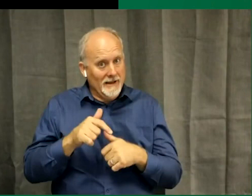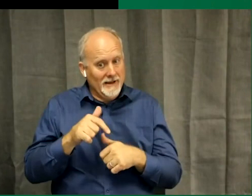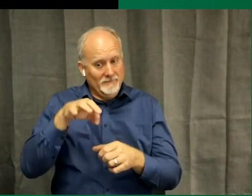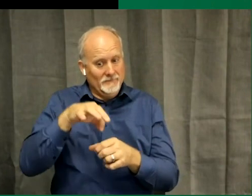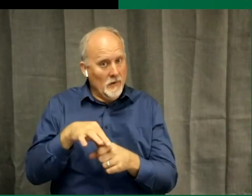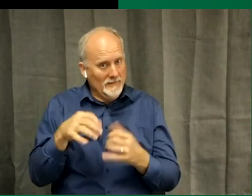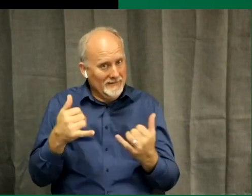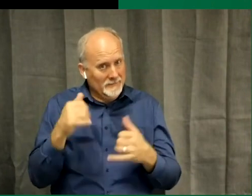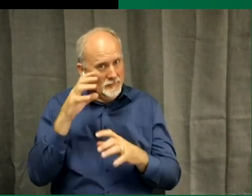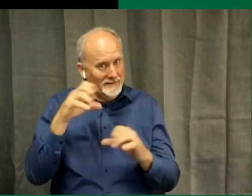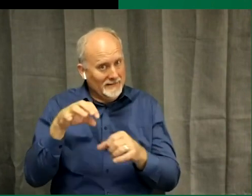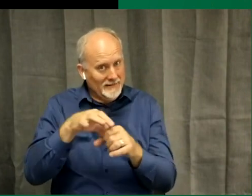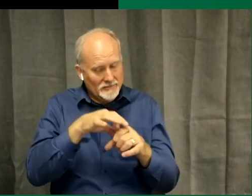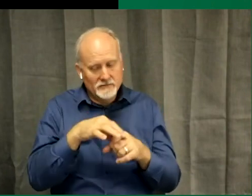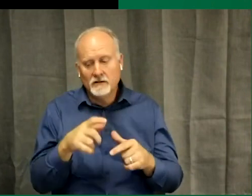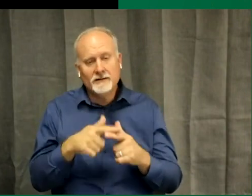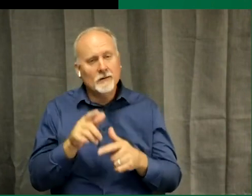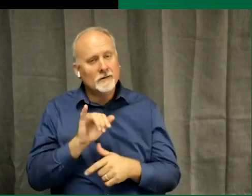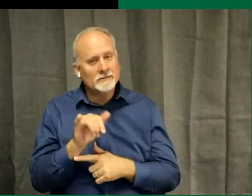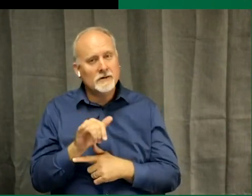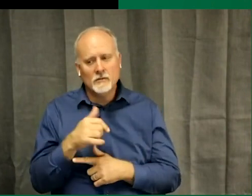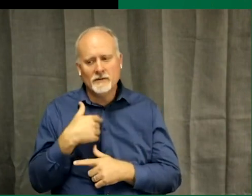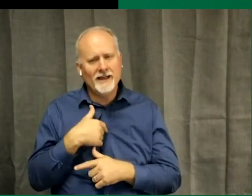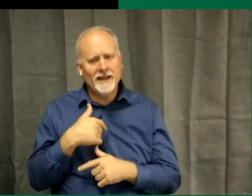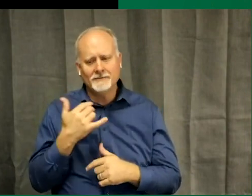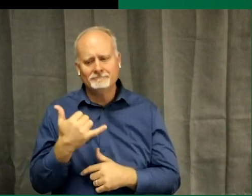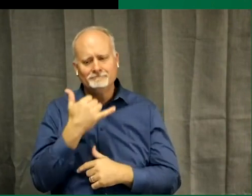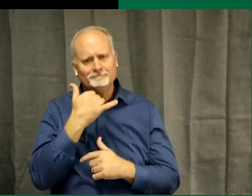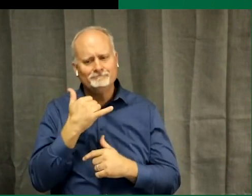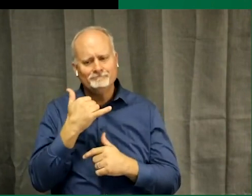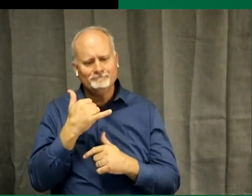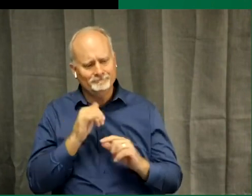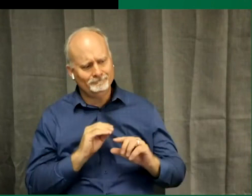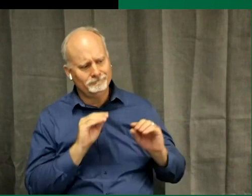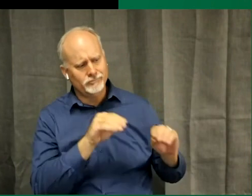and then on top of that we've also had injustices put onto the black community that's been happening